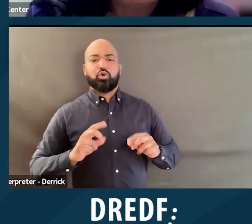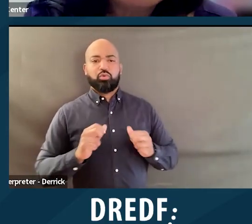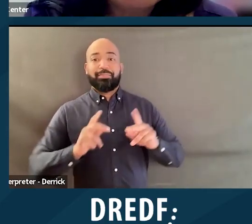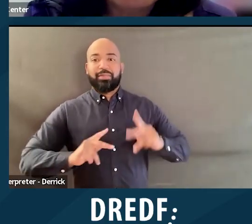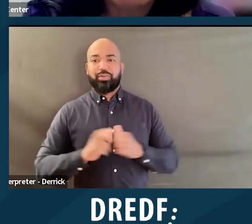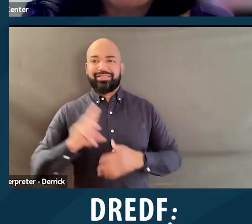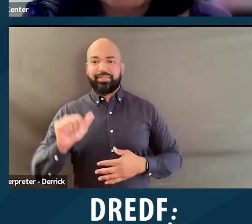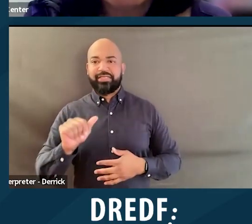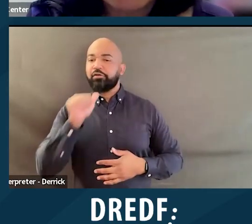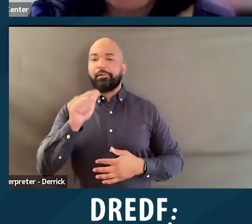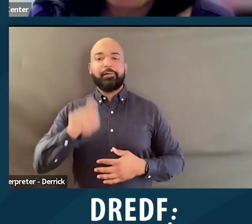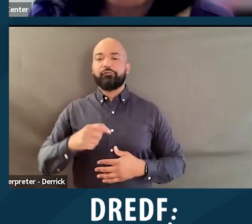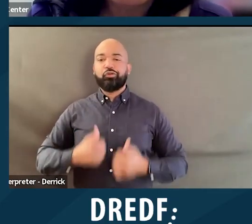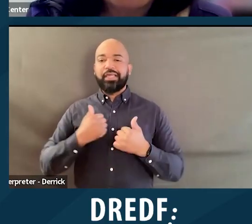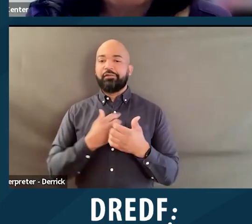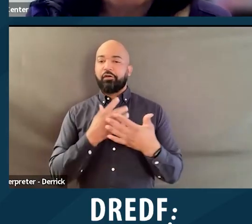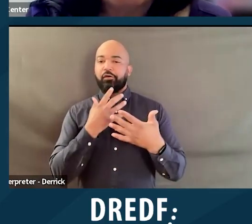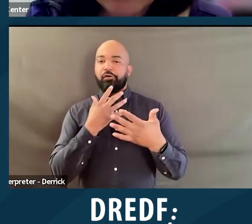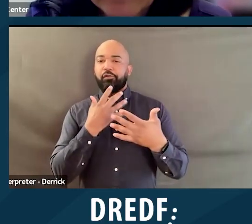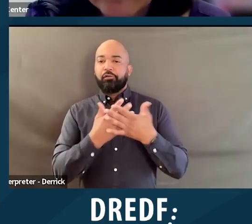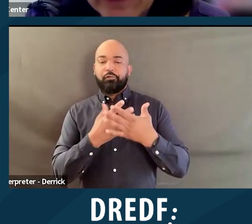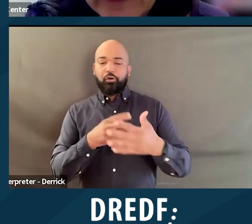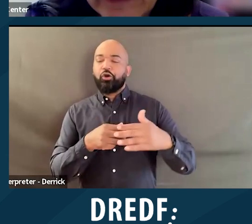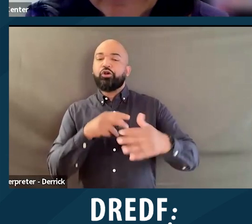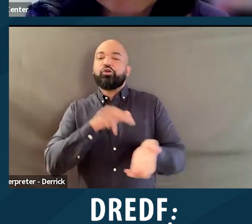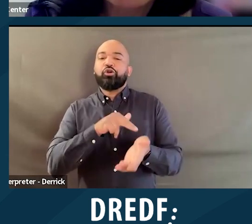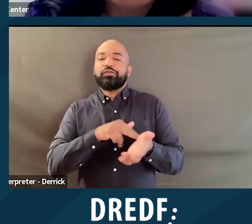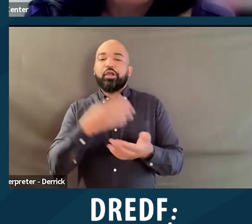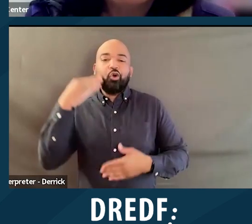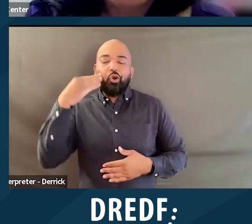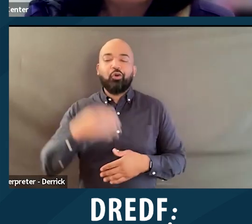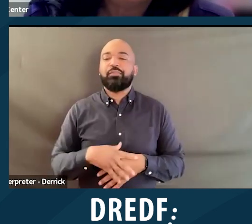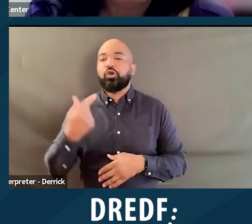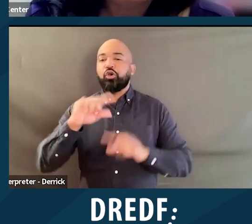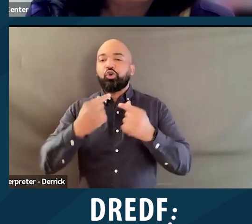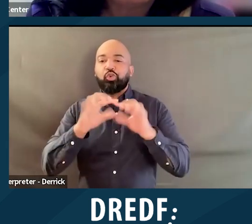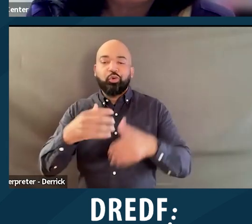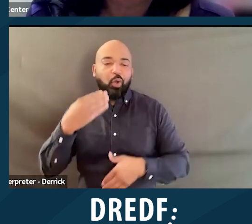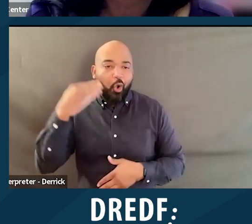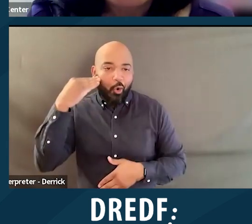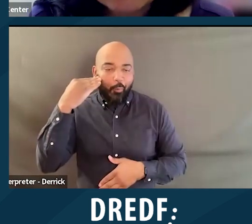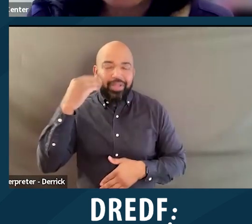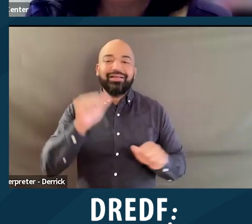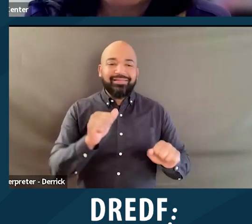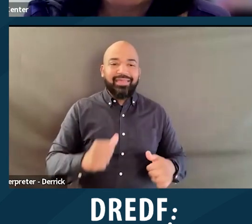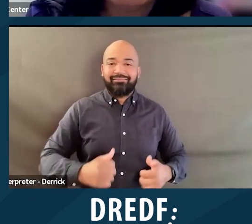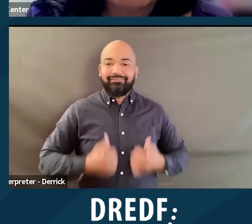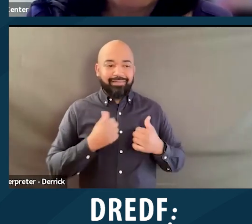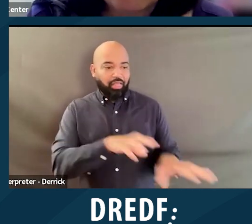The states must provide community‑based services so that disabled people can leave institutions,